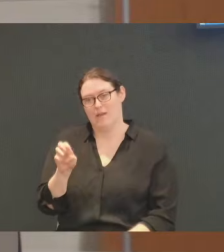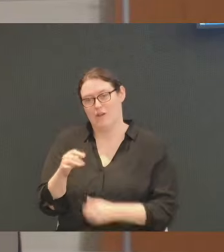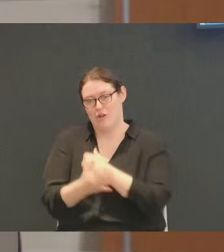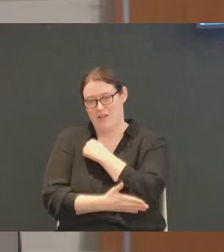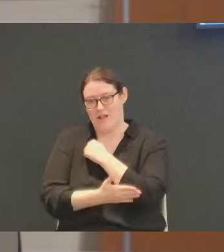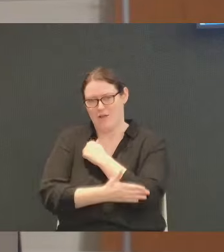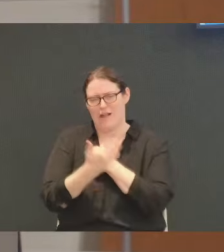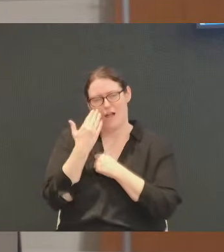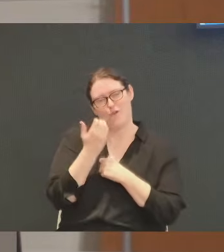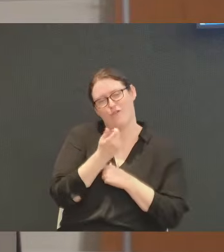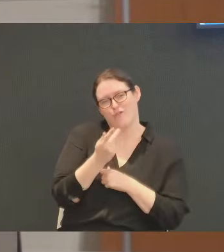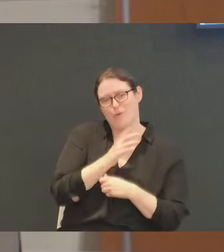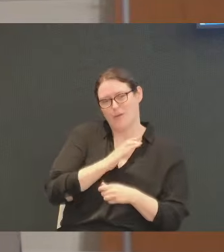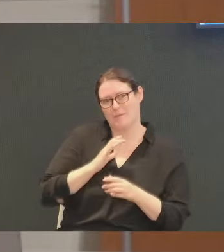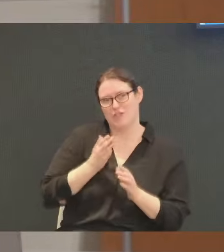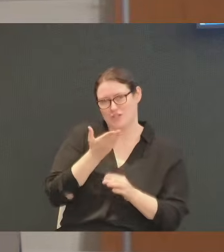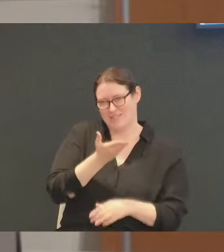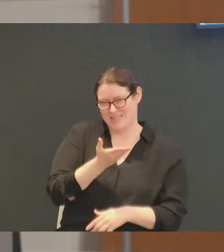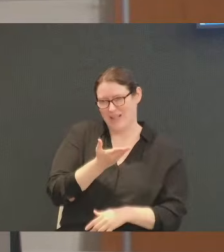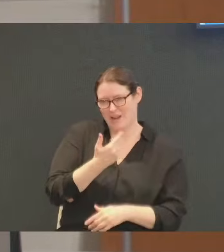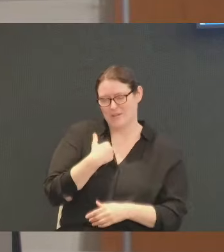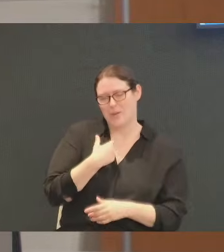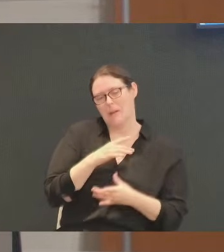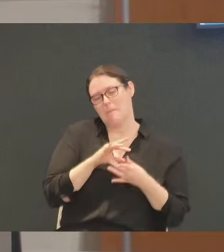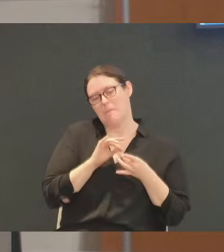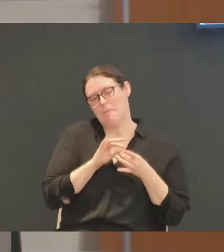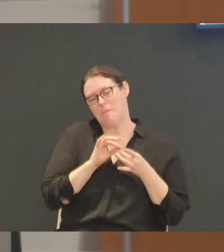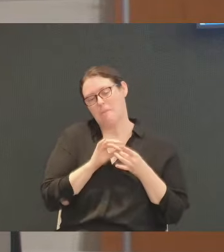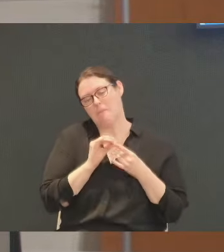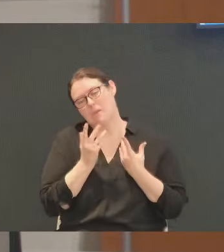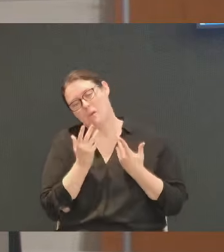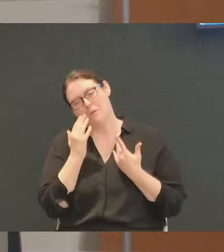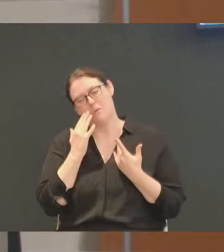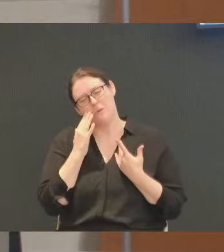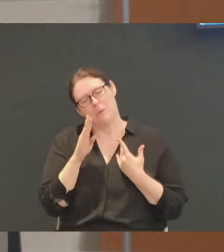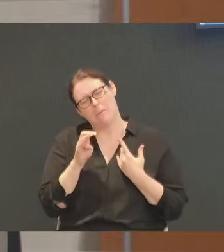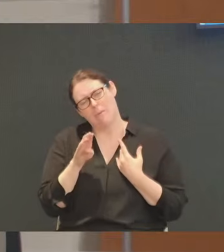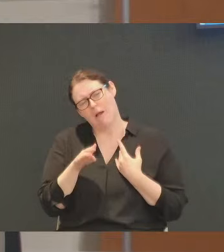Commissioners up in Delaware county. And so I mentioned to one of them, he and Bob gave me